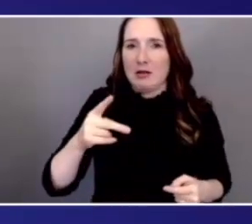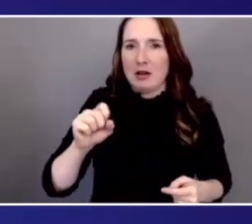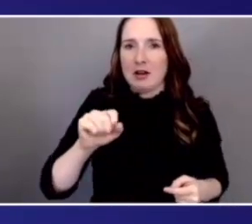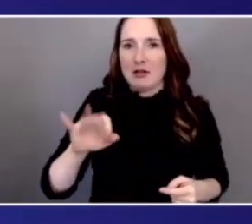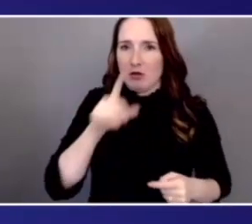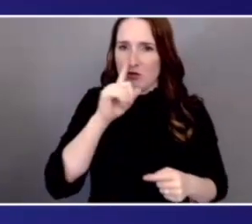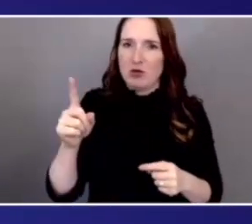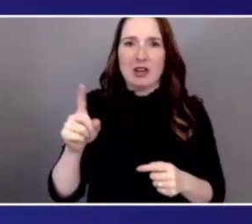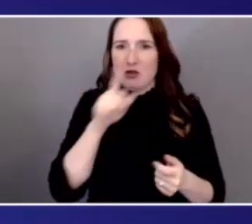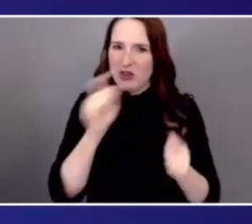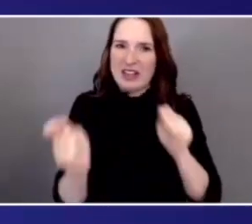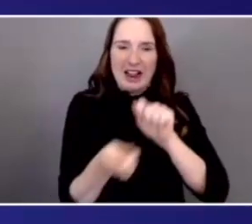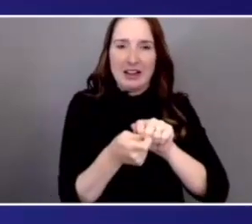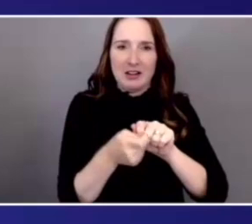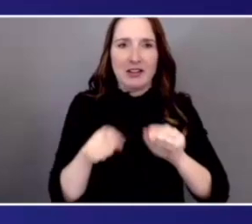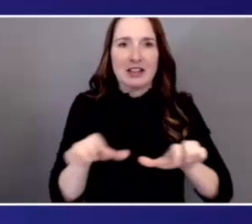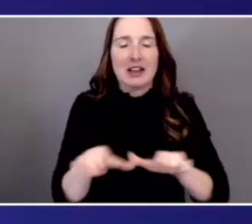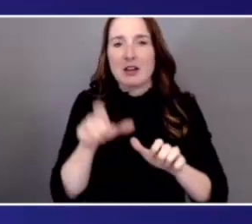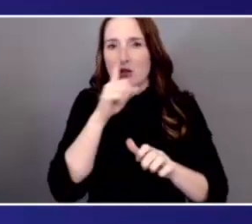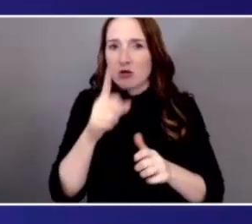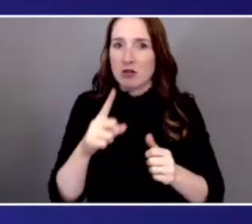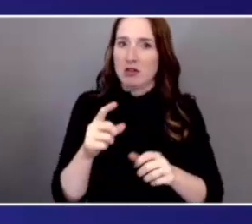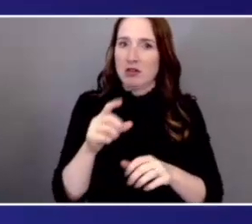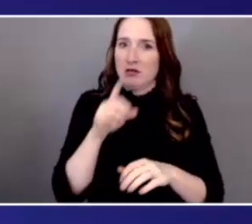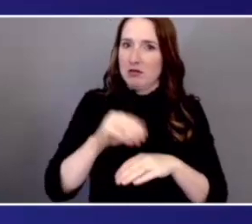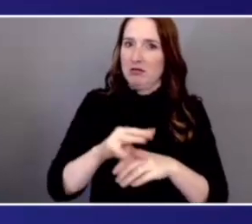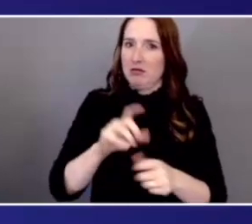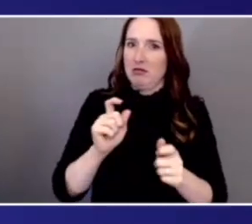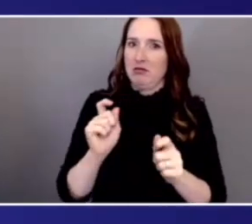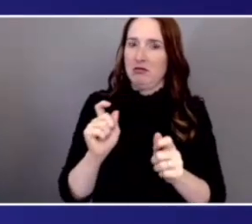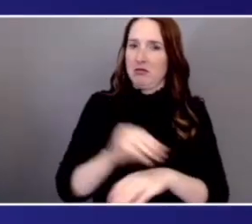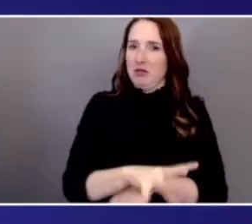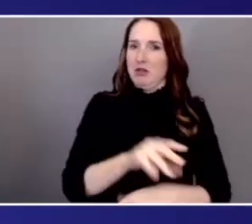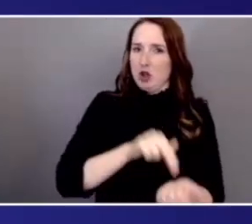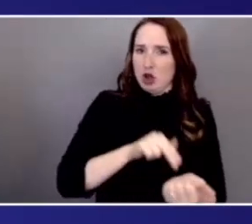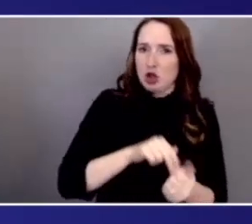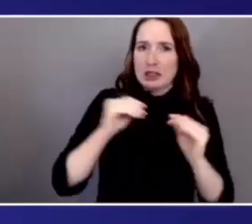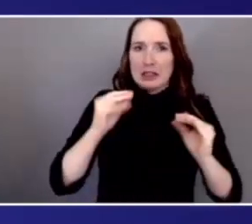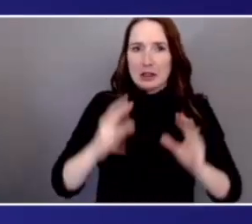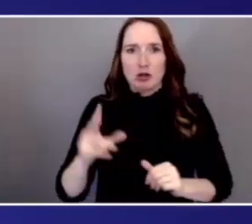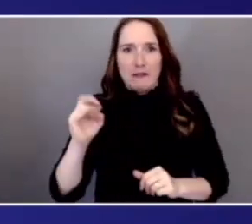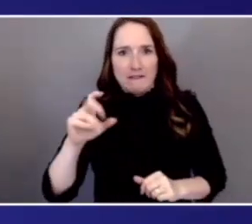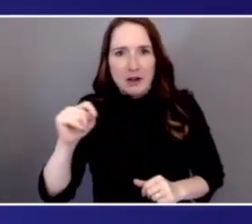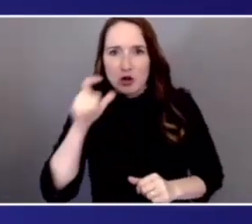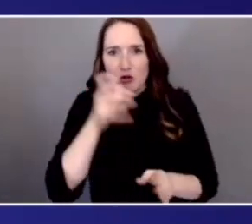These actions would force nurses, features, veterans, and others who have dedicated their careers to serve our communities.